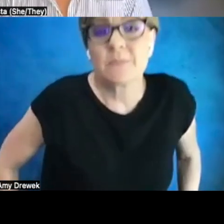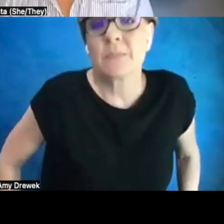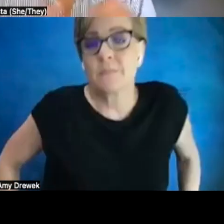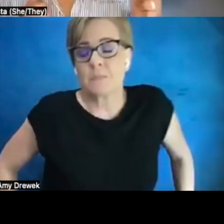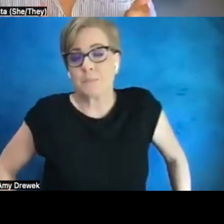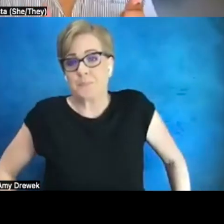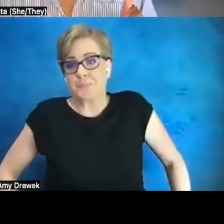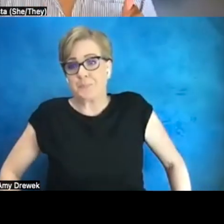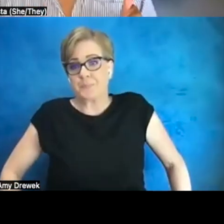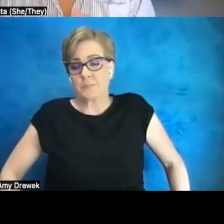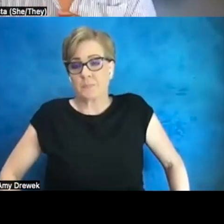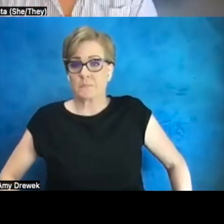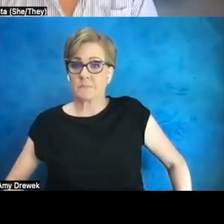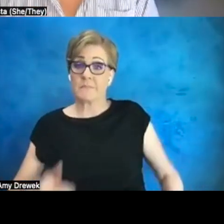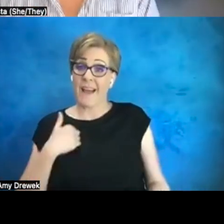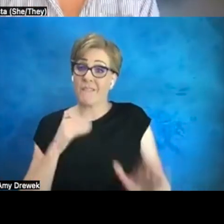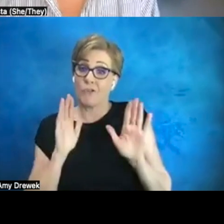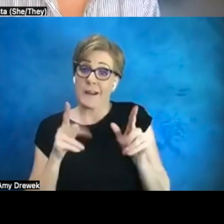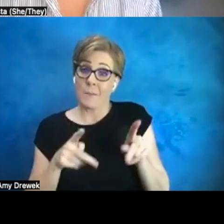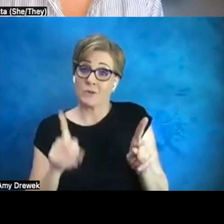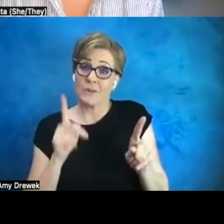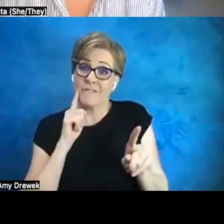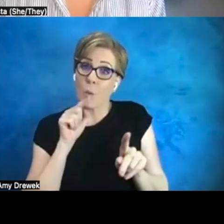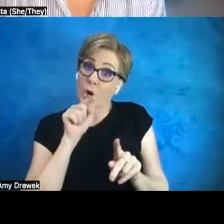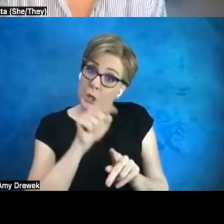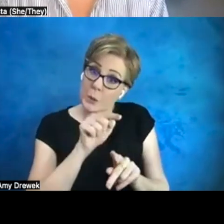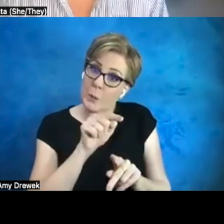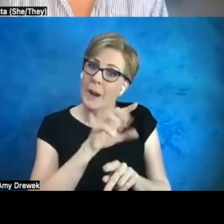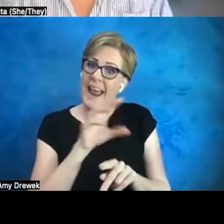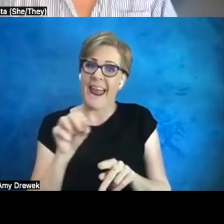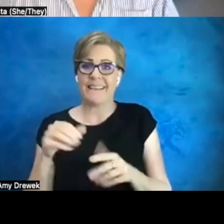a great opportunity for collaboration. So thanks, Kai, those are great ideas.